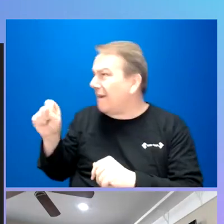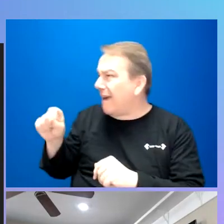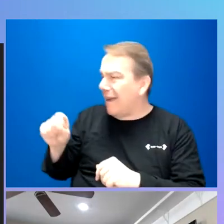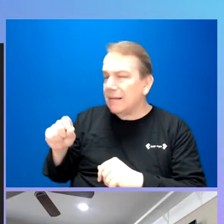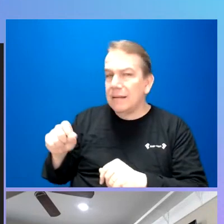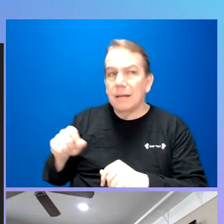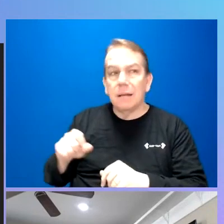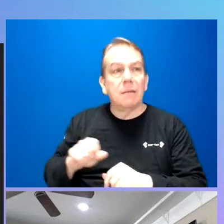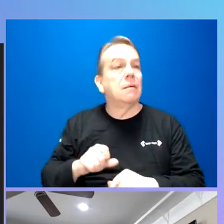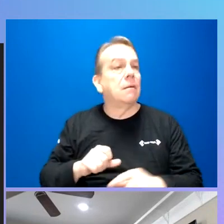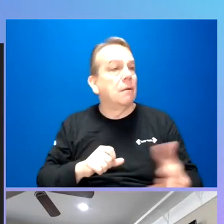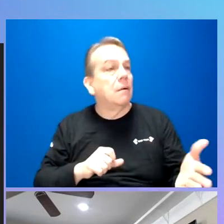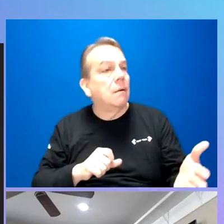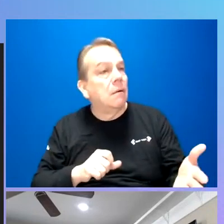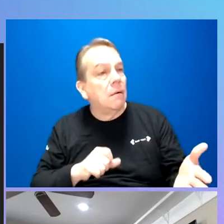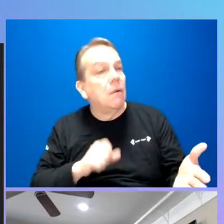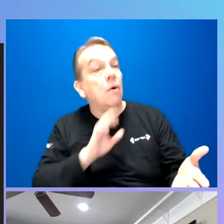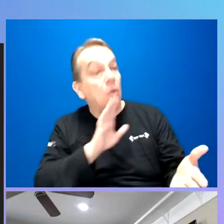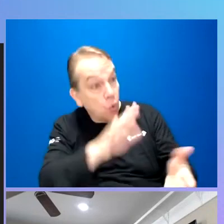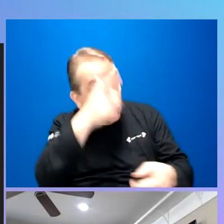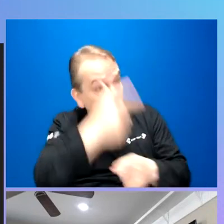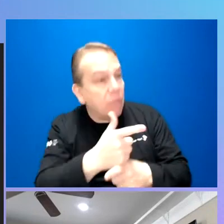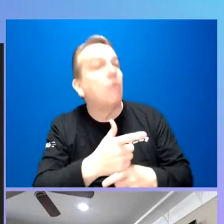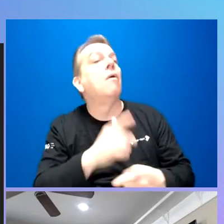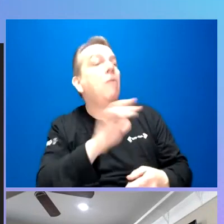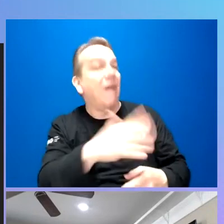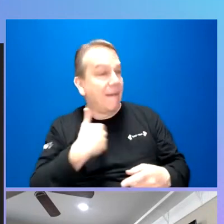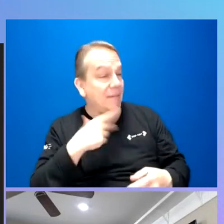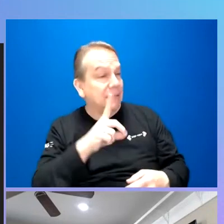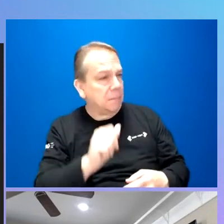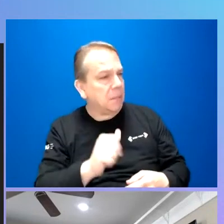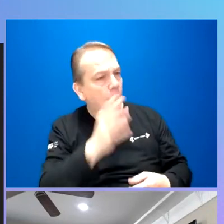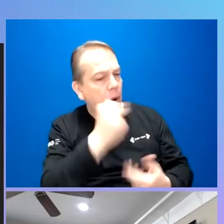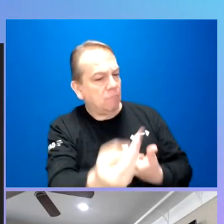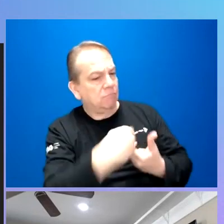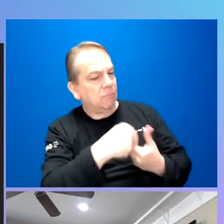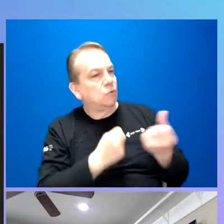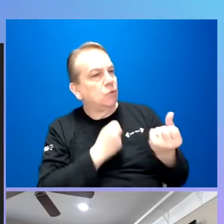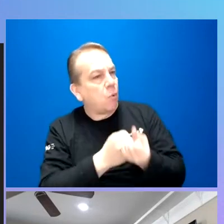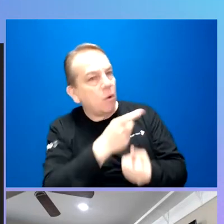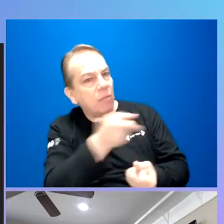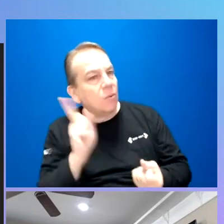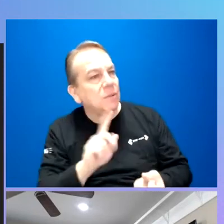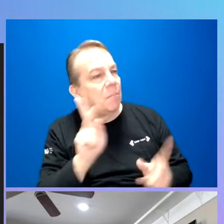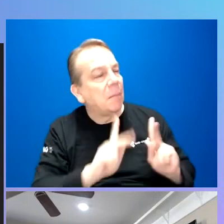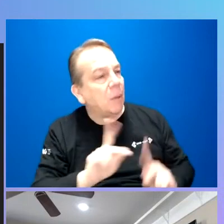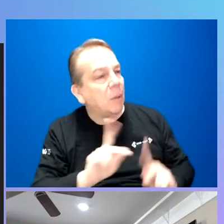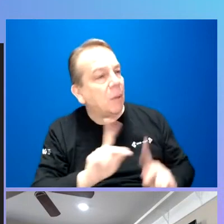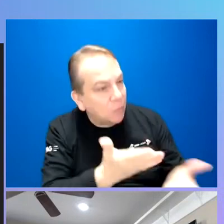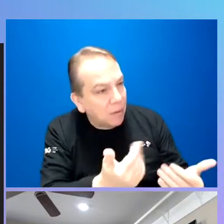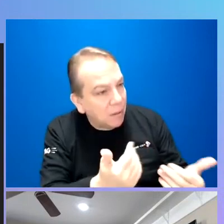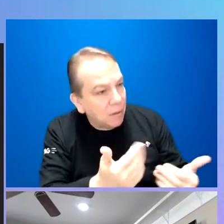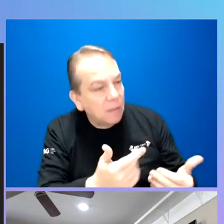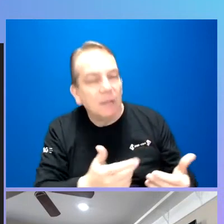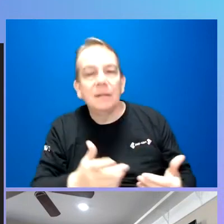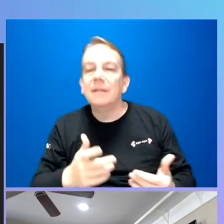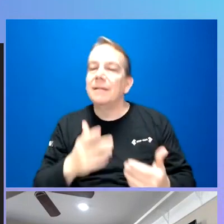a disability. Well, then why don't you join us and show your support so, uh, it's very important to make sure that